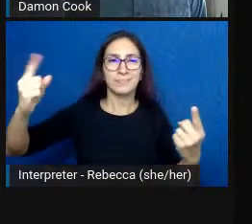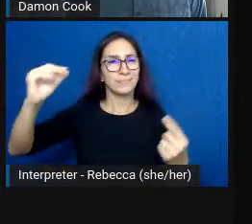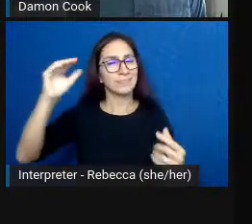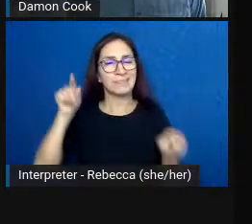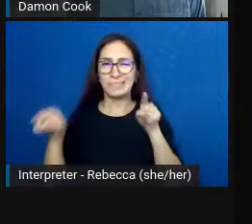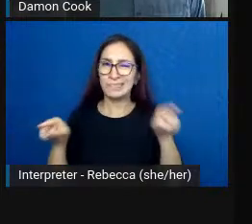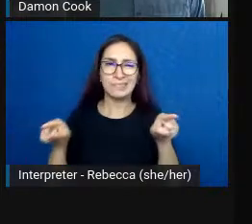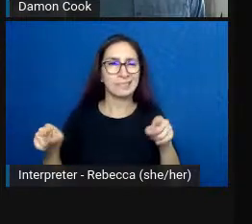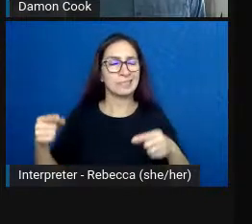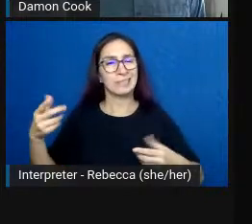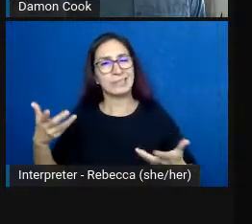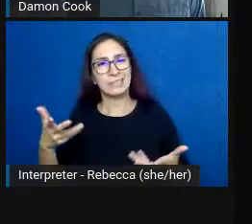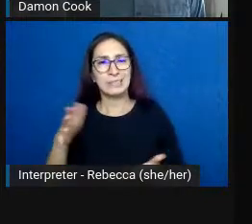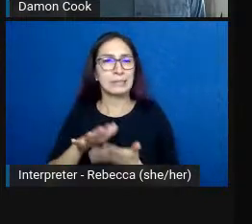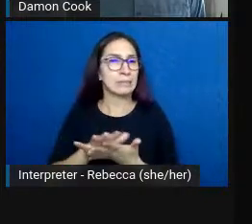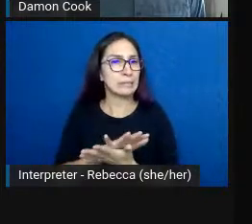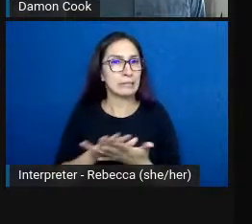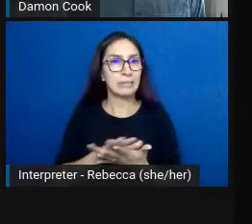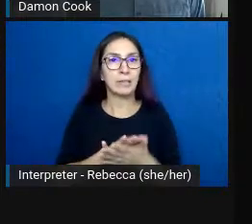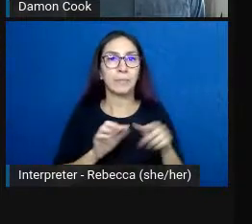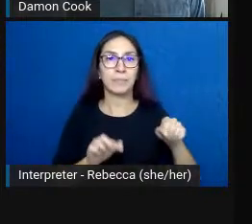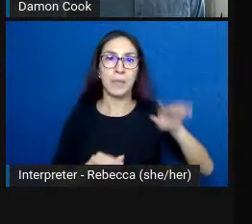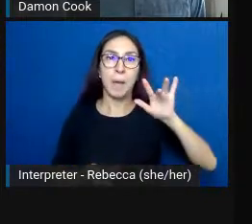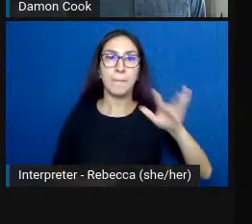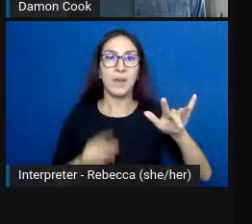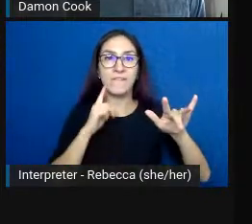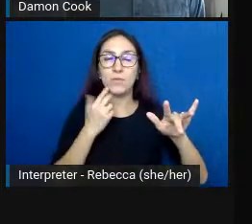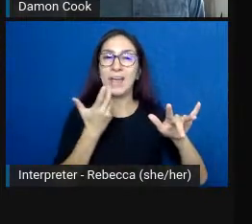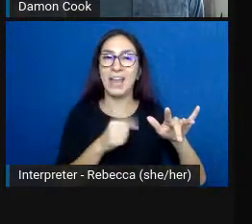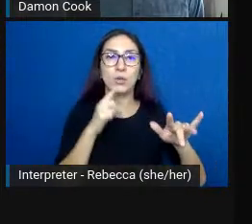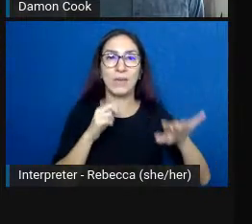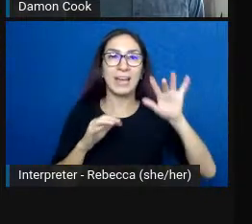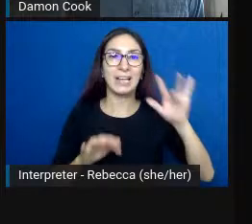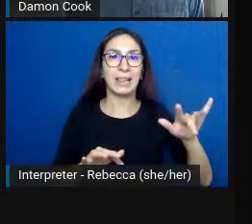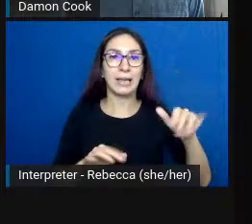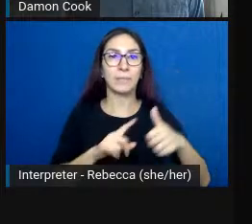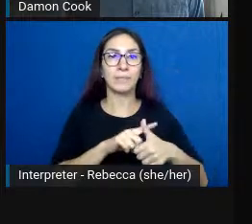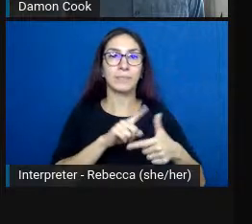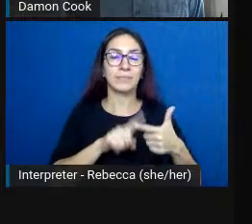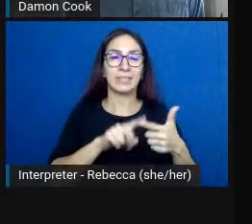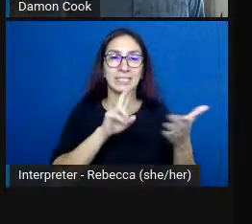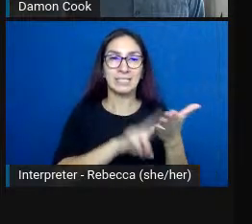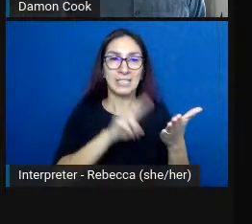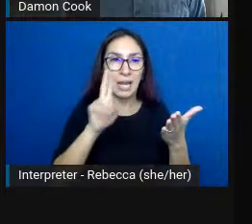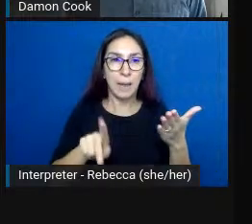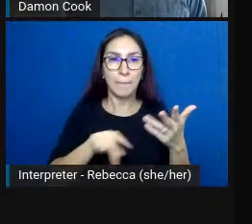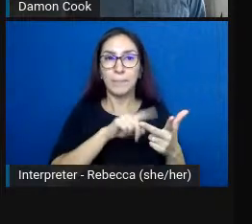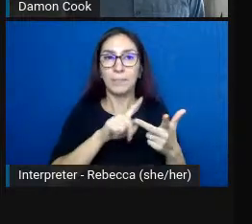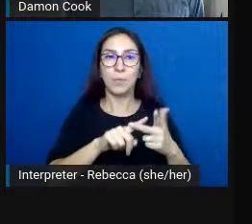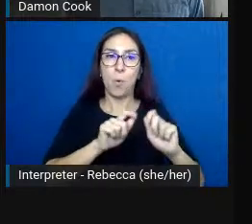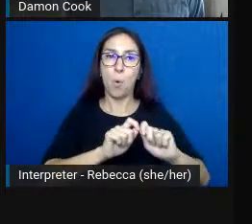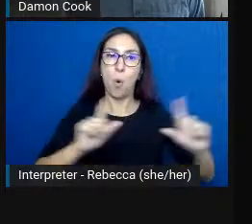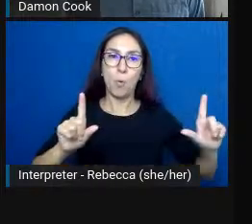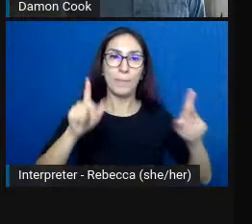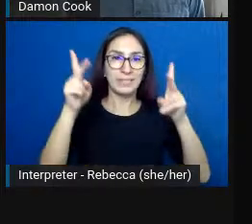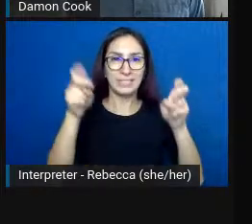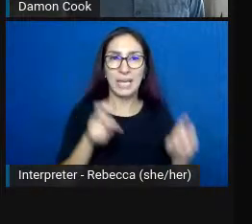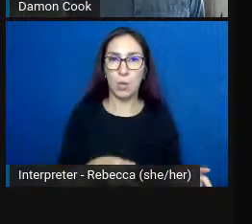Buttons versus links which is the age old battle. Buttons are best for clickable actions like sign-up,